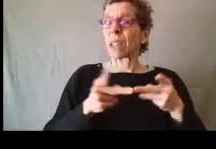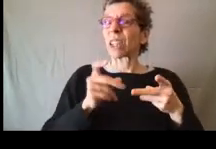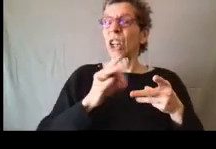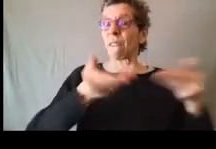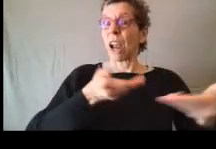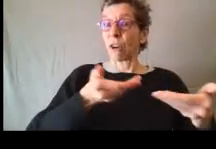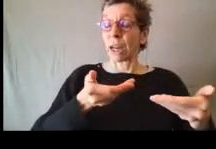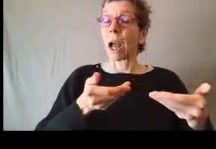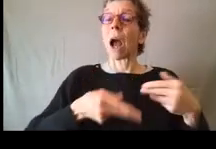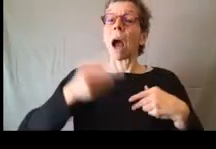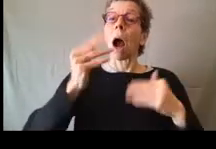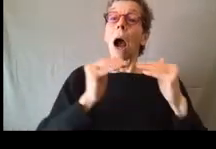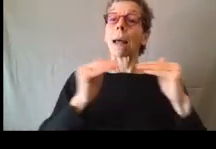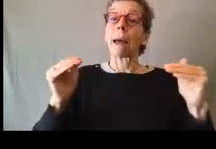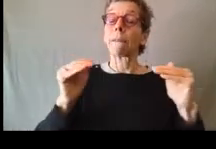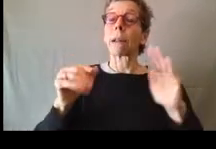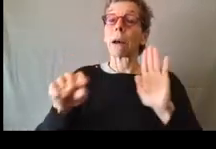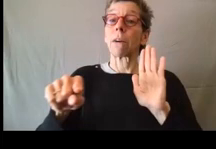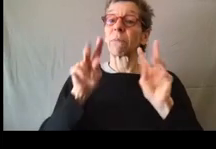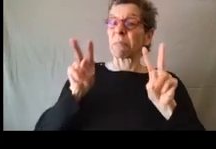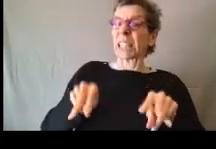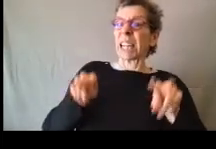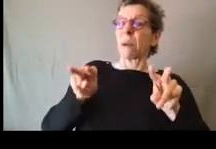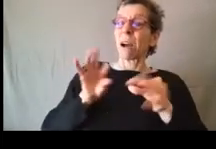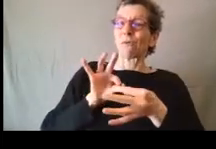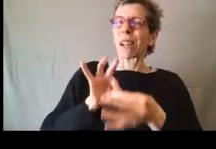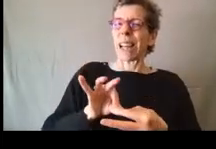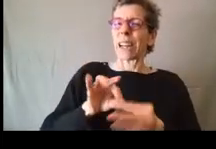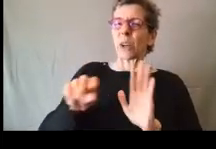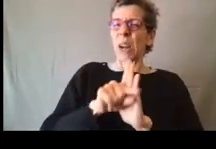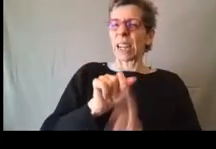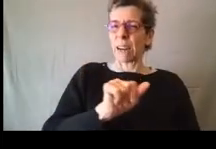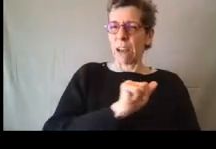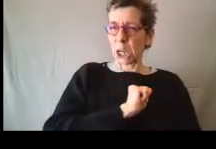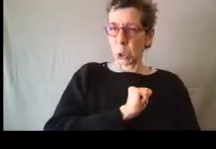levels of employment stigma are related to negative attitude for disability, decreased